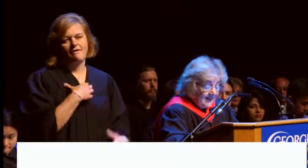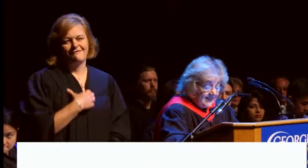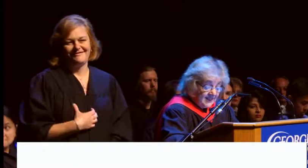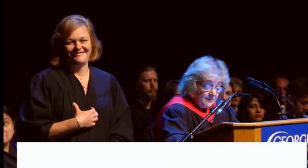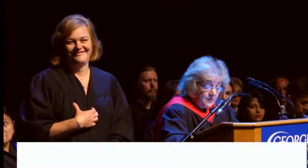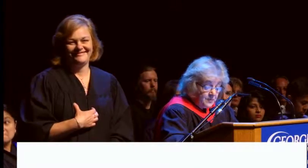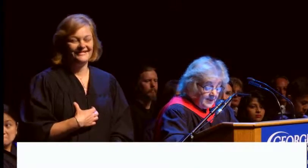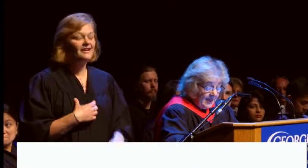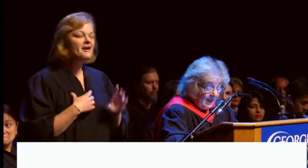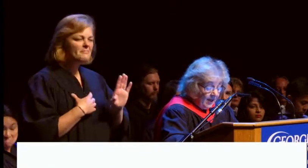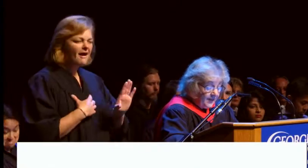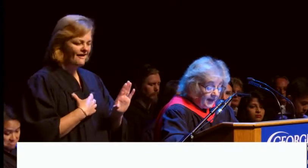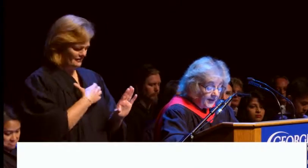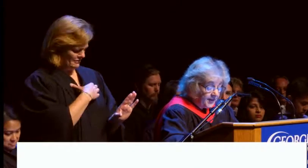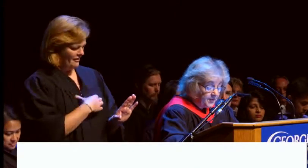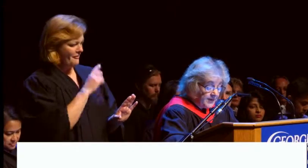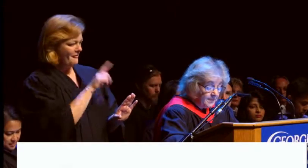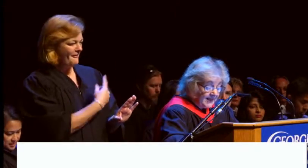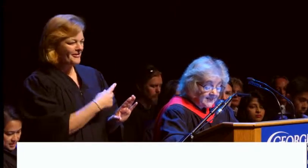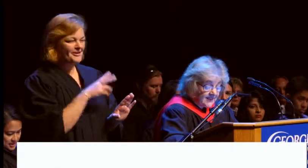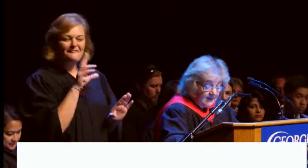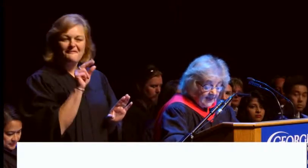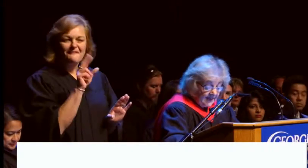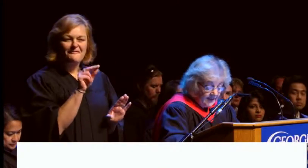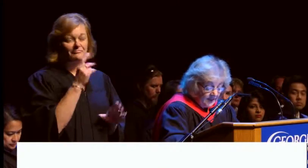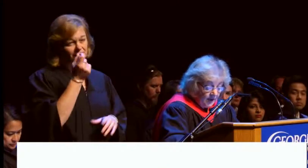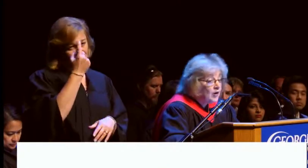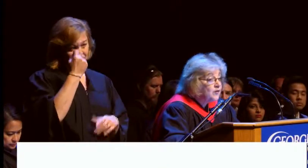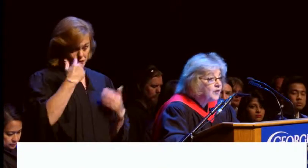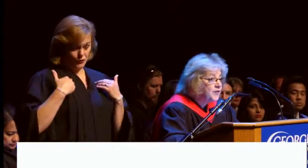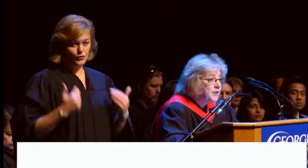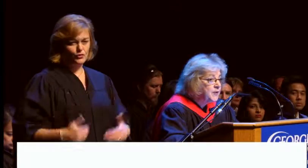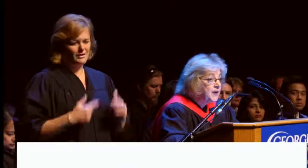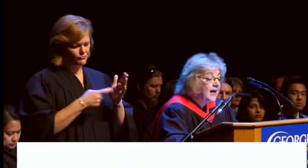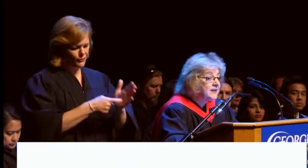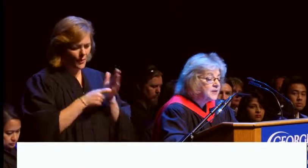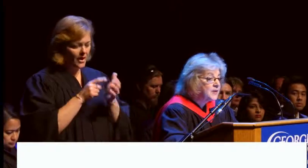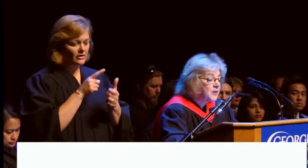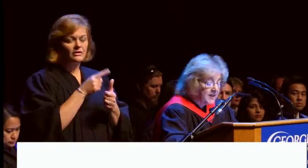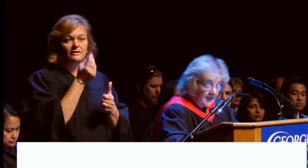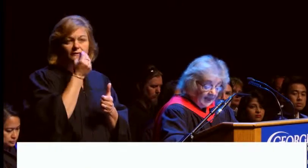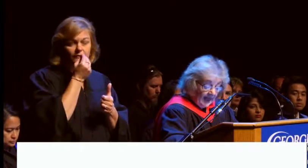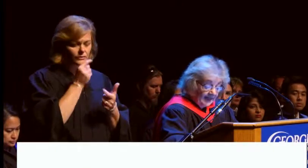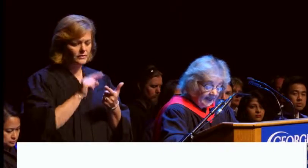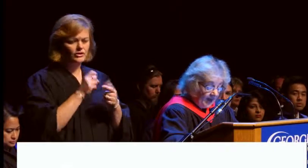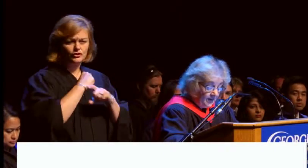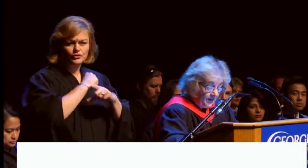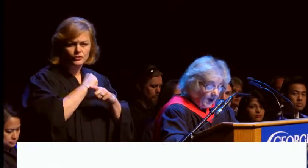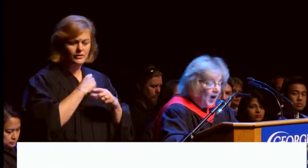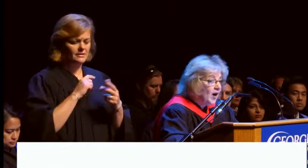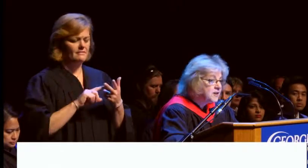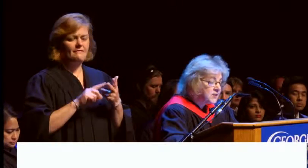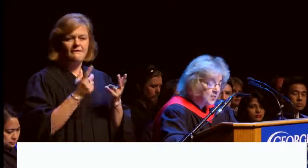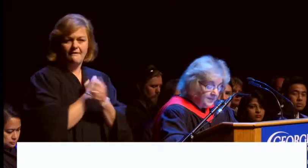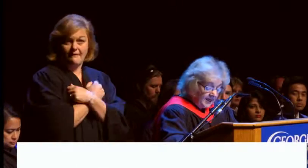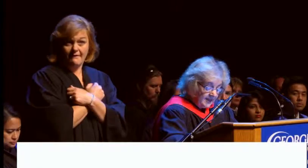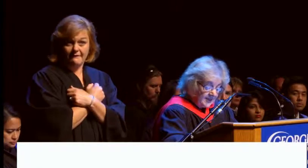IT SEEMS TO ME THAT OUR THREE BASIC NEEDS, FOR FOOD AND SECURITY AND LOVE, ARE SO MIXED